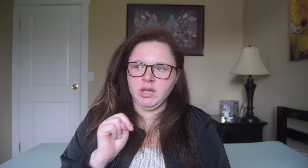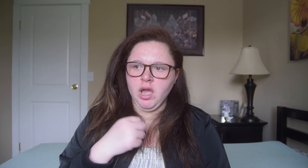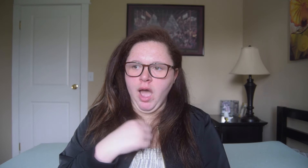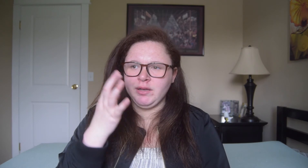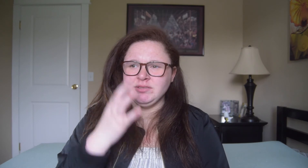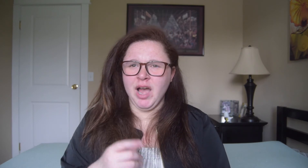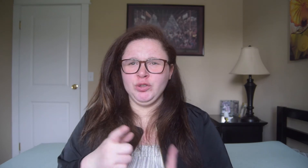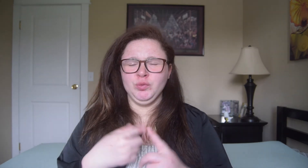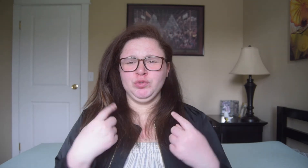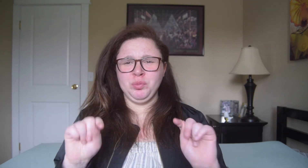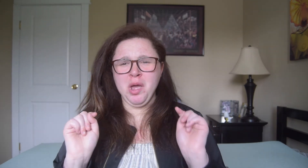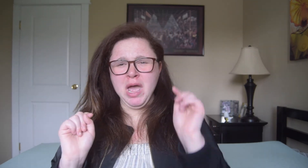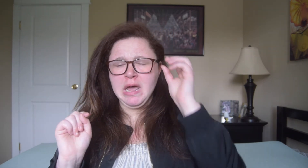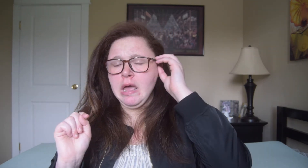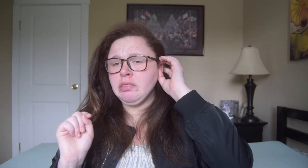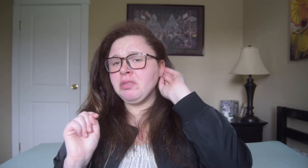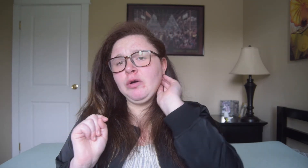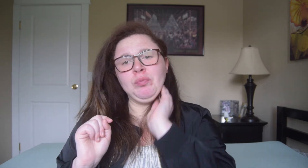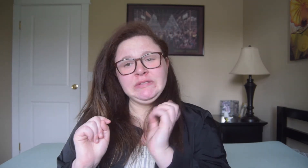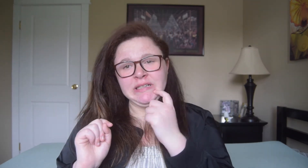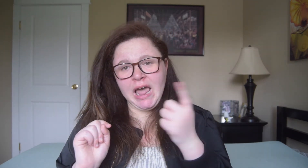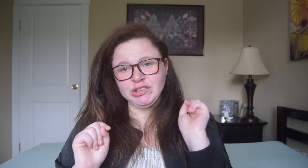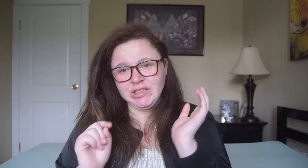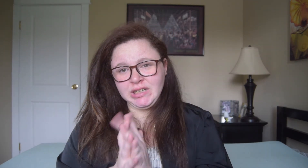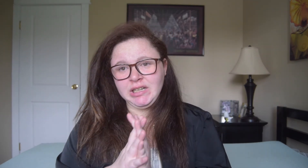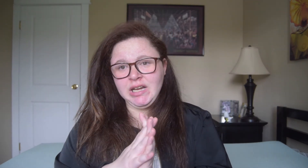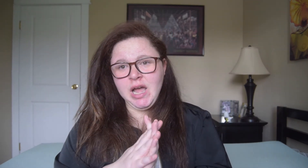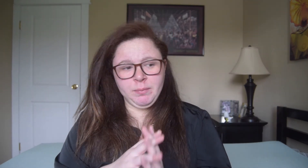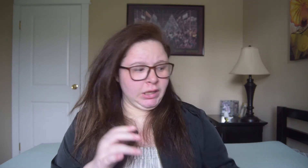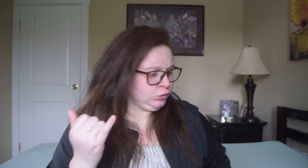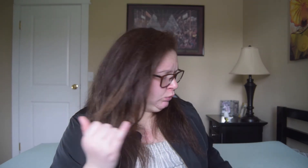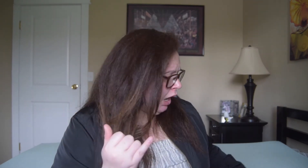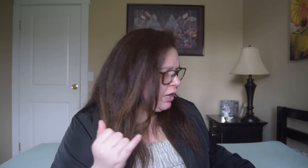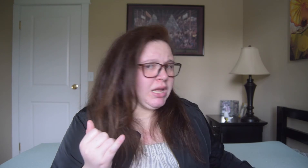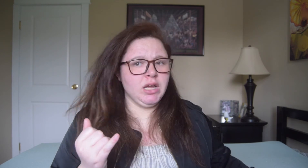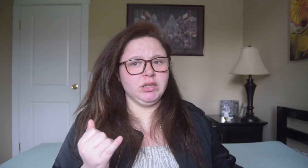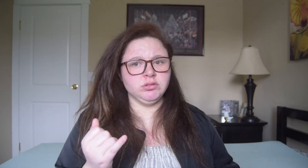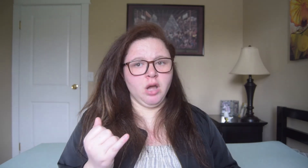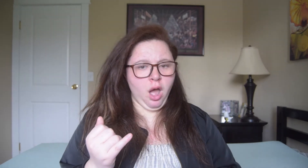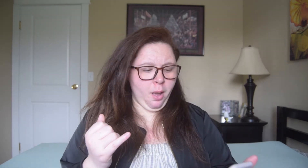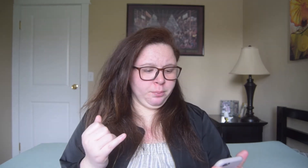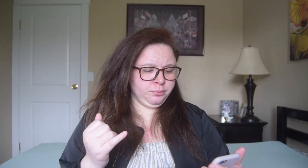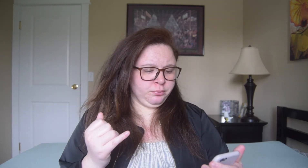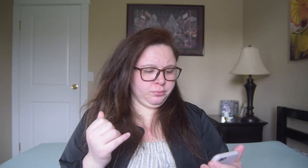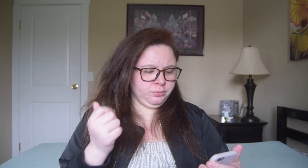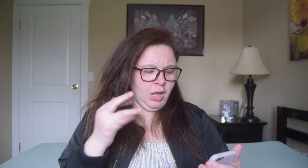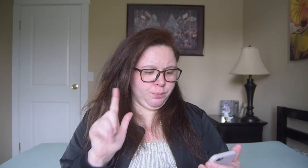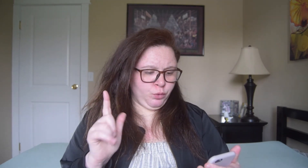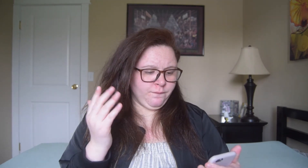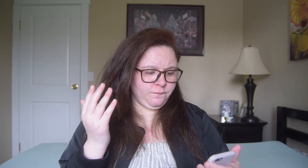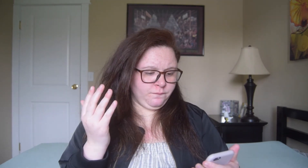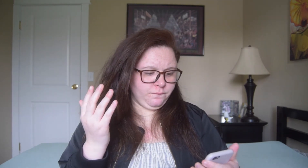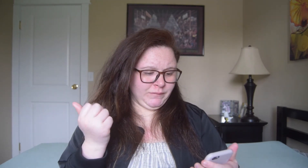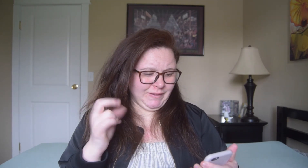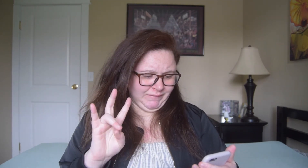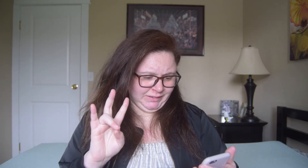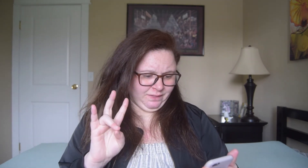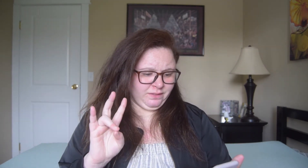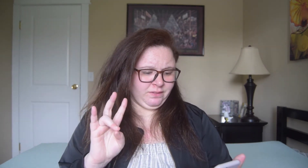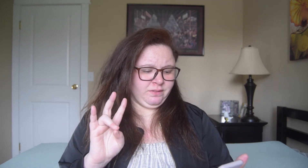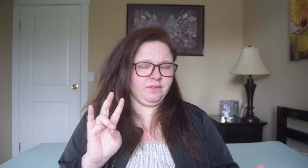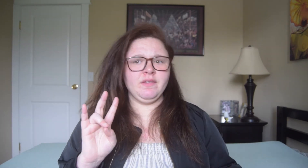Then I decided to try it again, it was recently last week. Today's April 17th